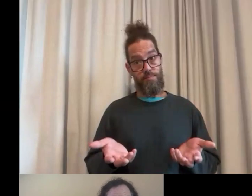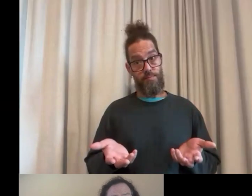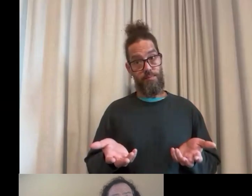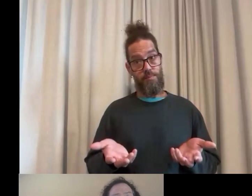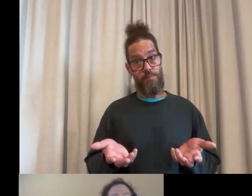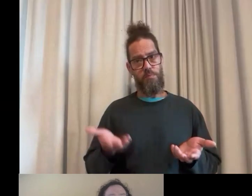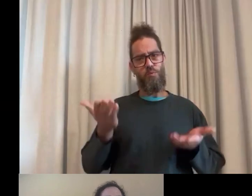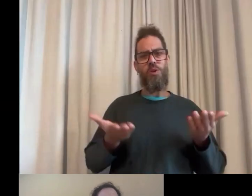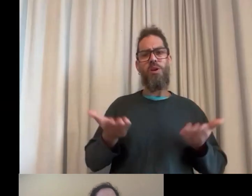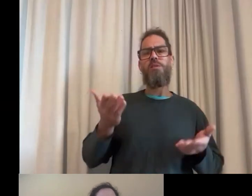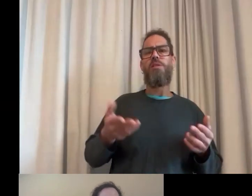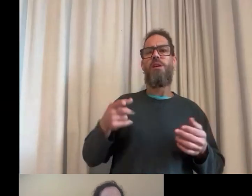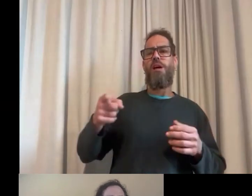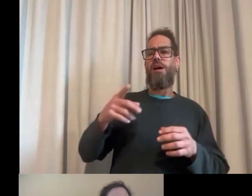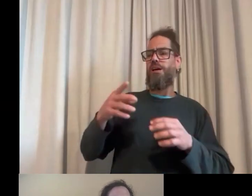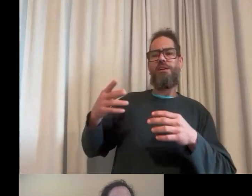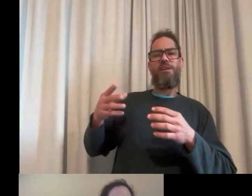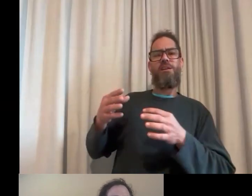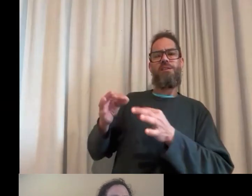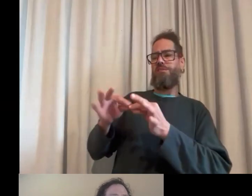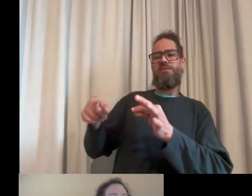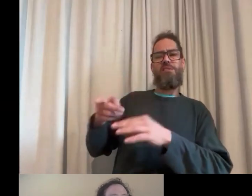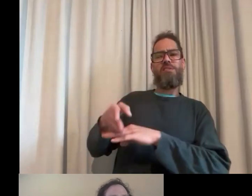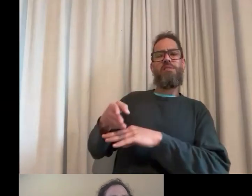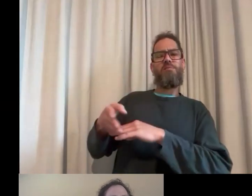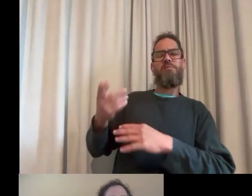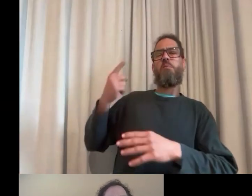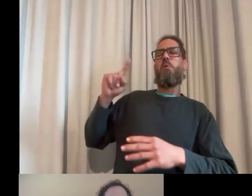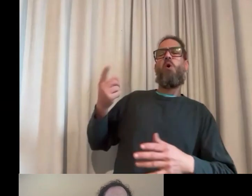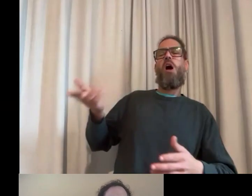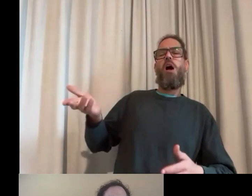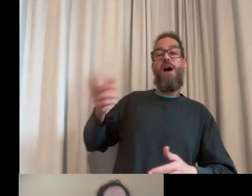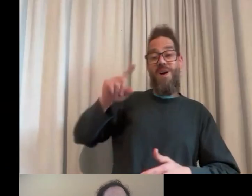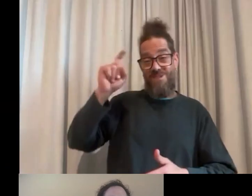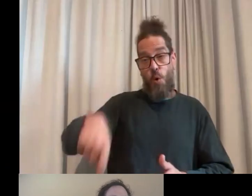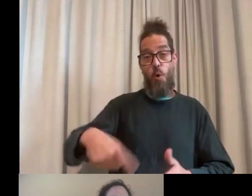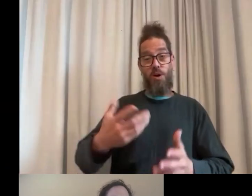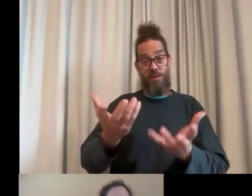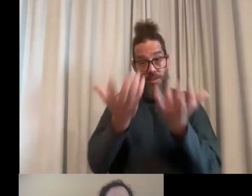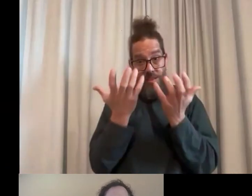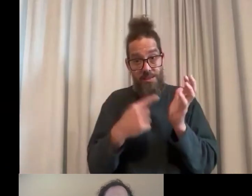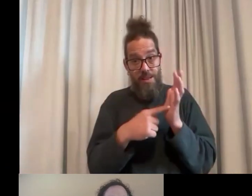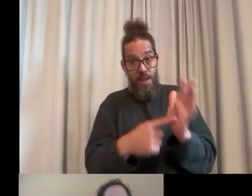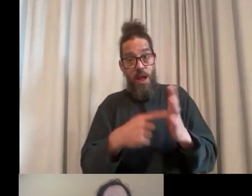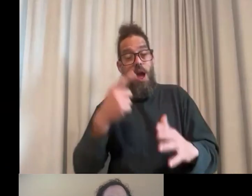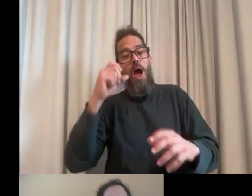So an accessibility statement has to provide an overview and describe the accessibility features